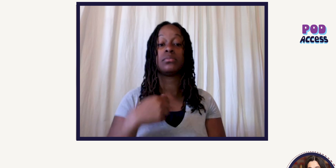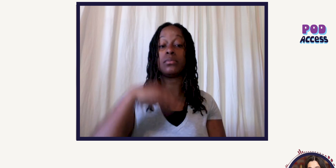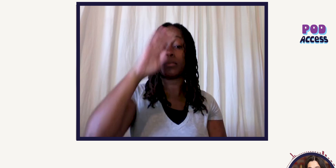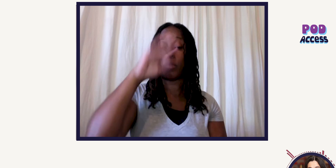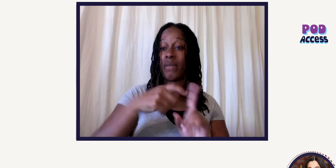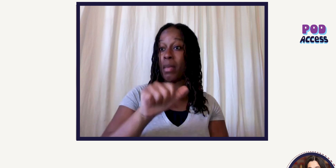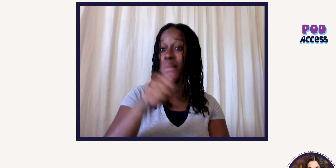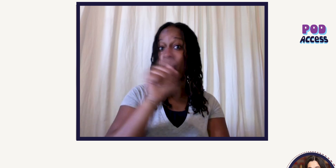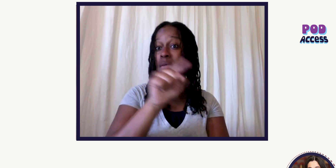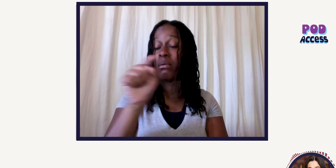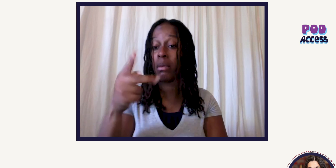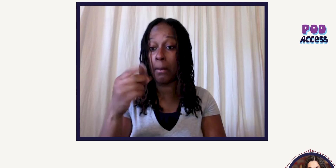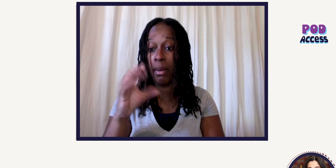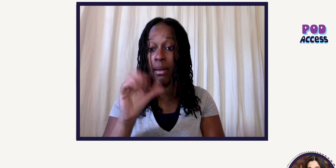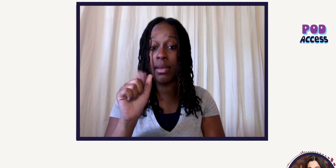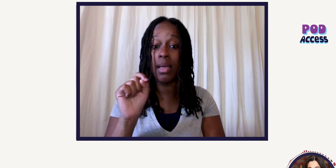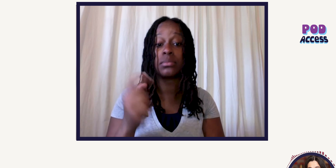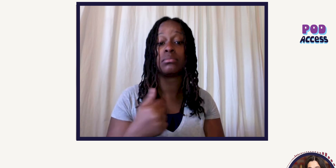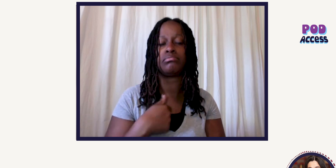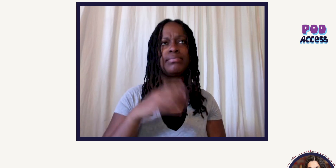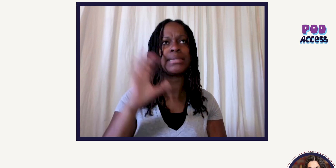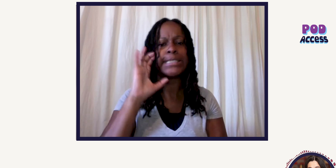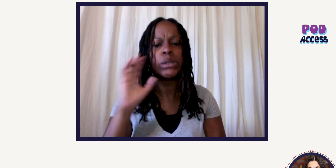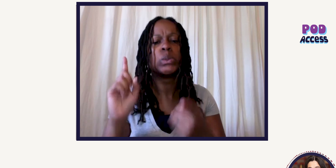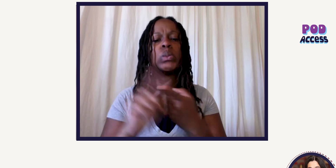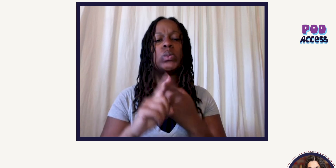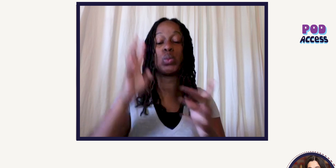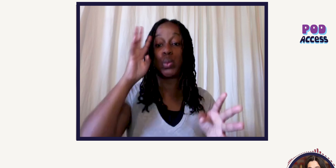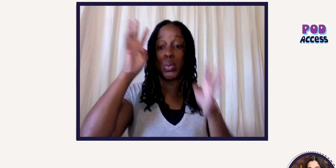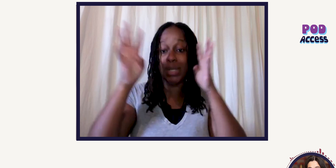I know from other podcasts I've listened to the creative team